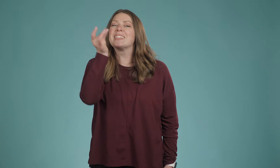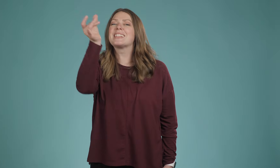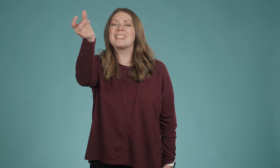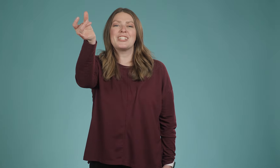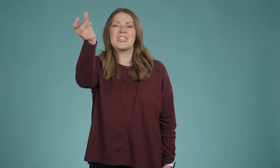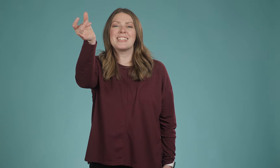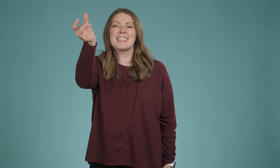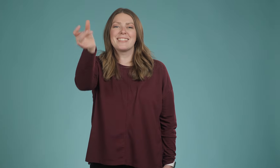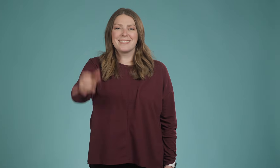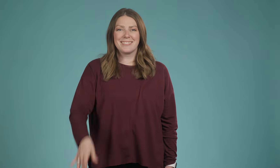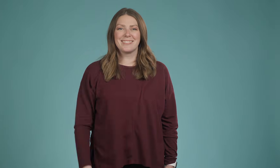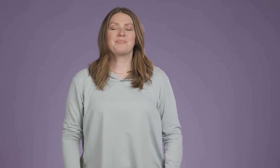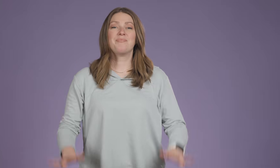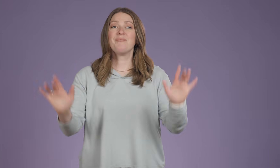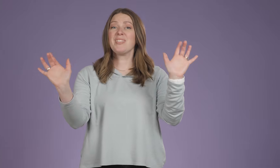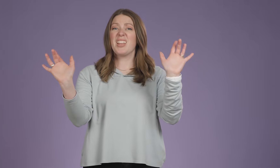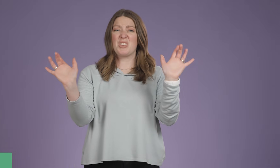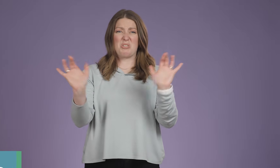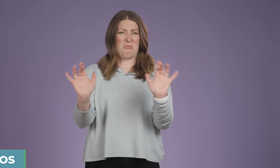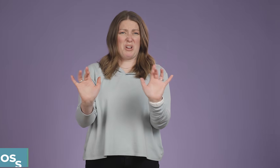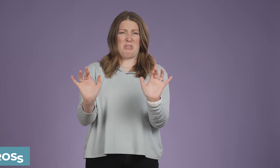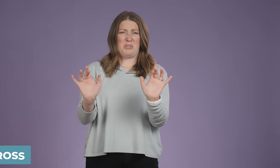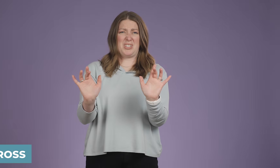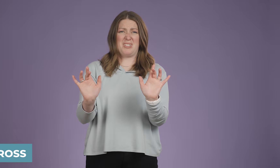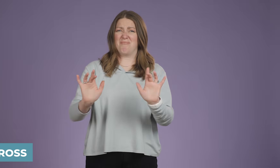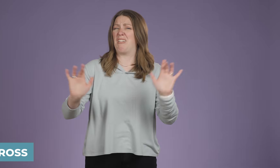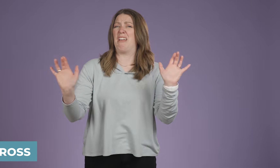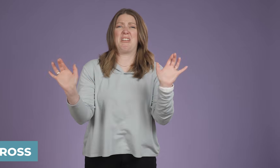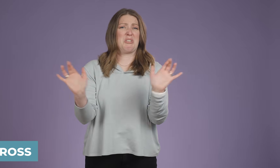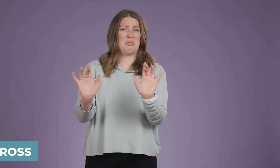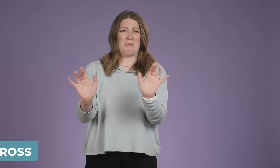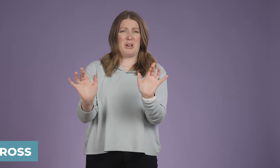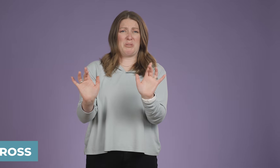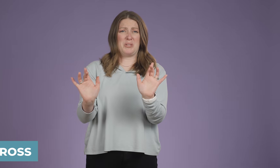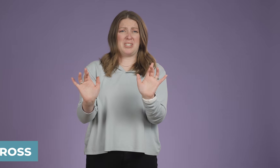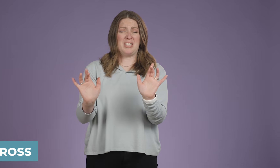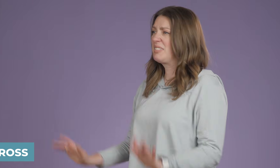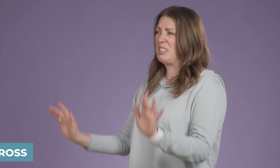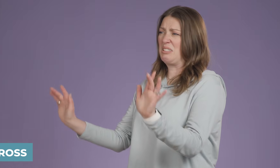Delicious. GROSS.